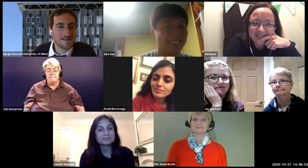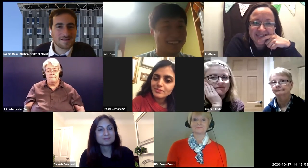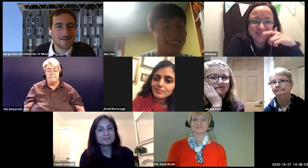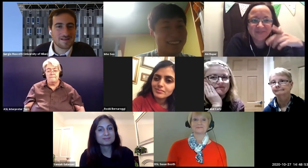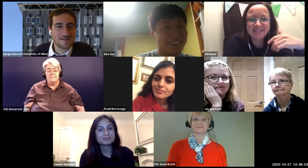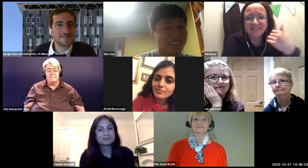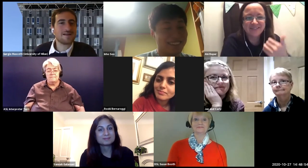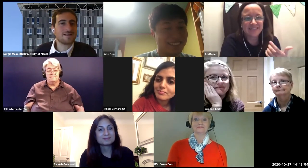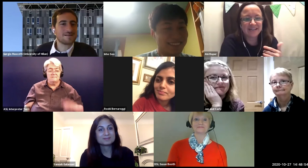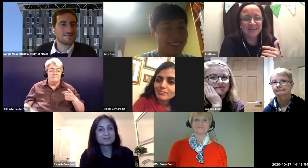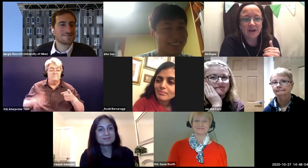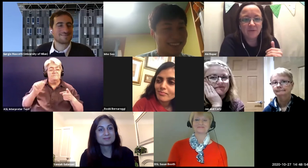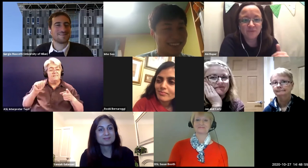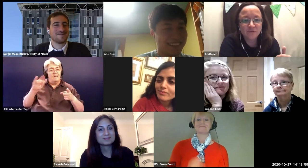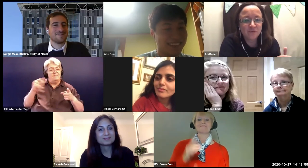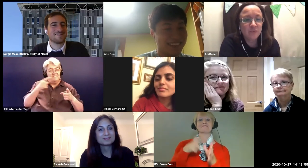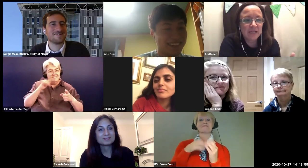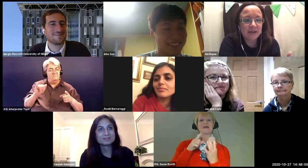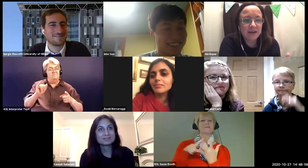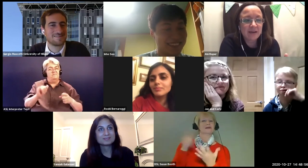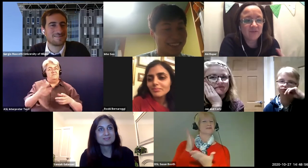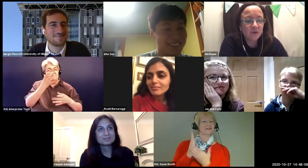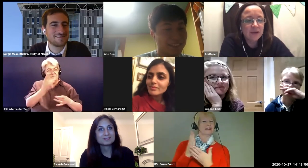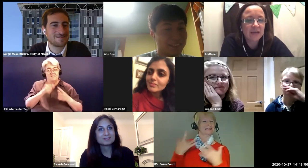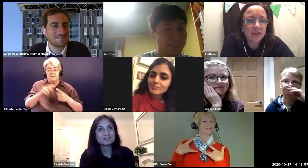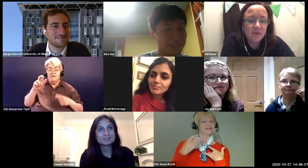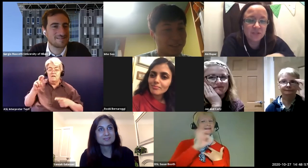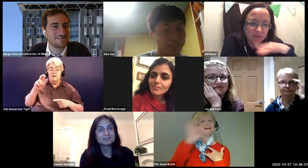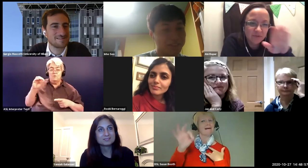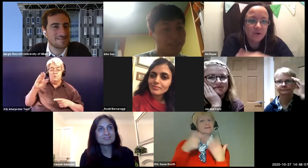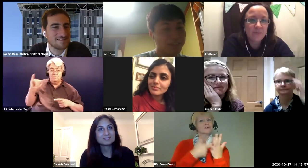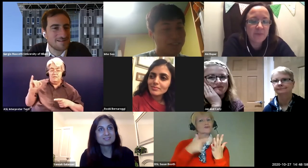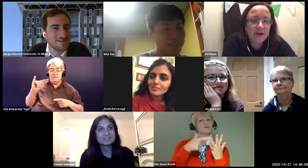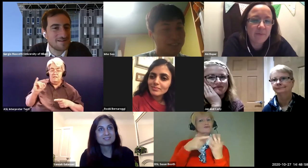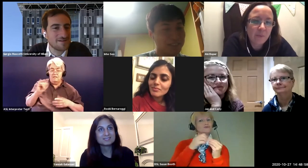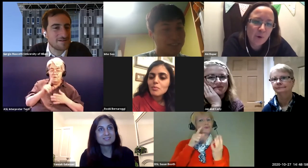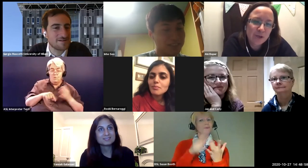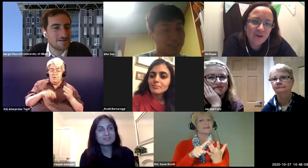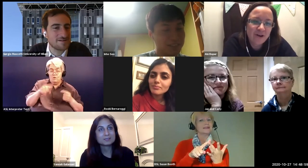that's really interesting Roobi have you any thoughts from um what you've heard